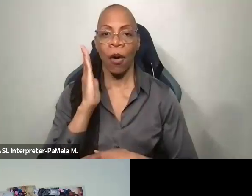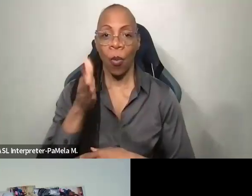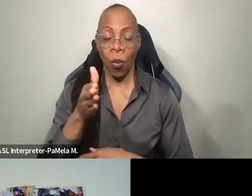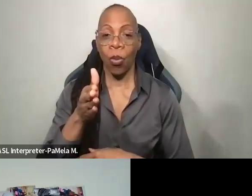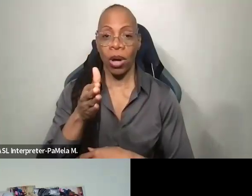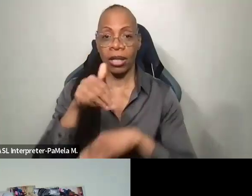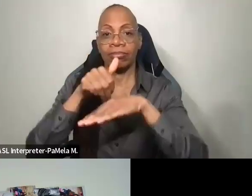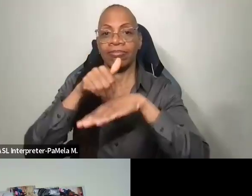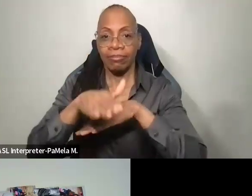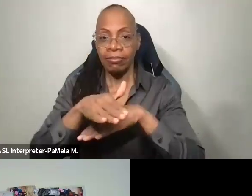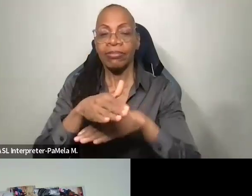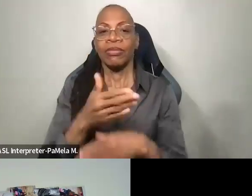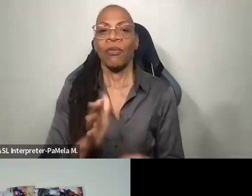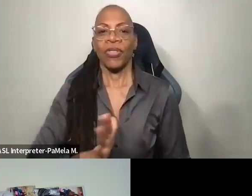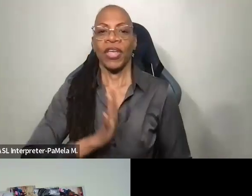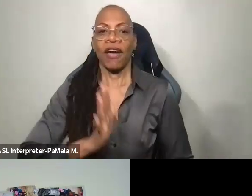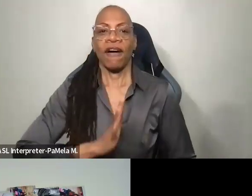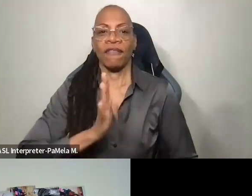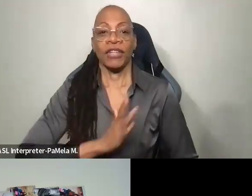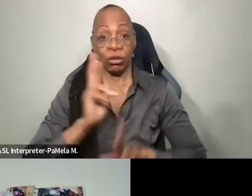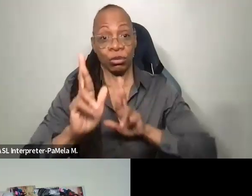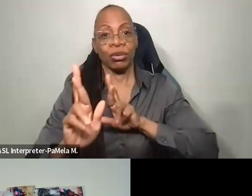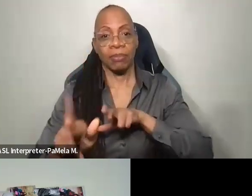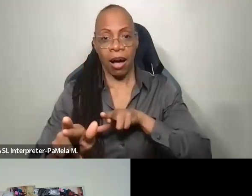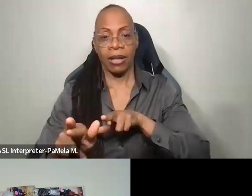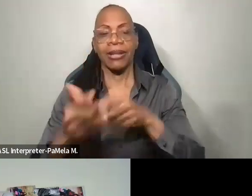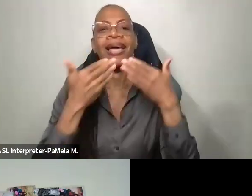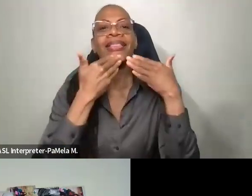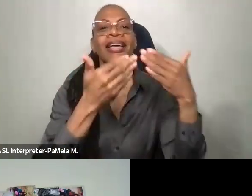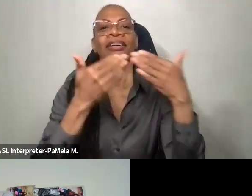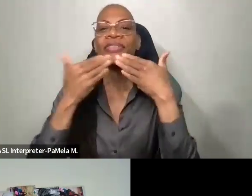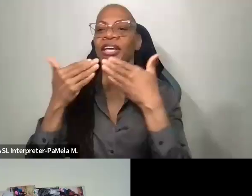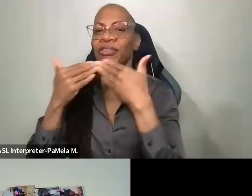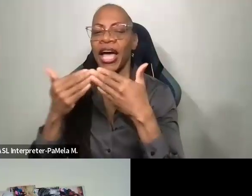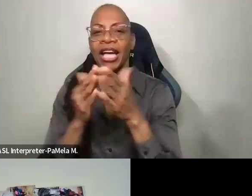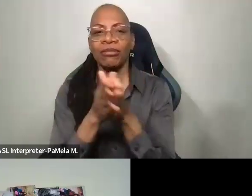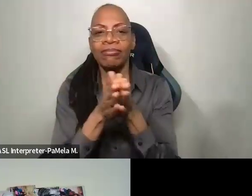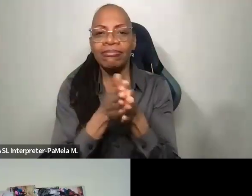with official answers. And thanks, everyone. Look forward to connecting with you